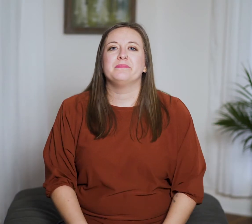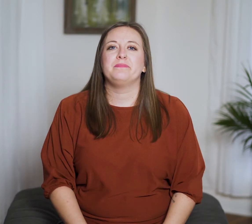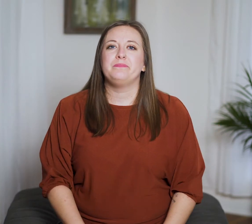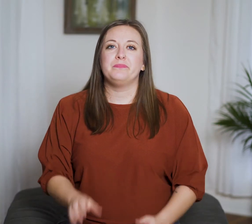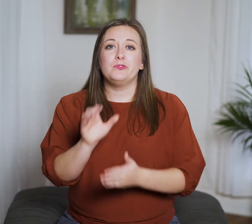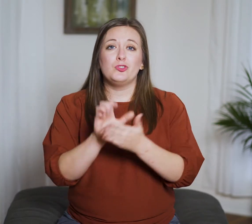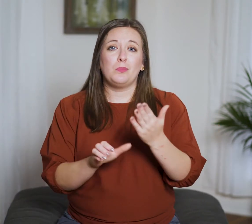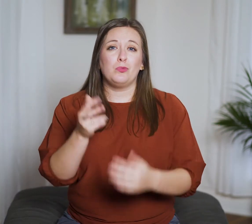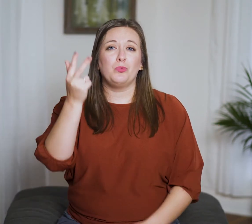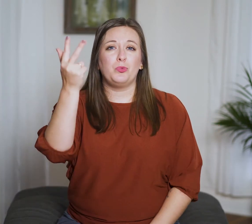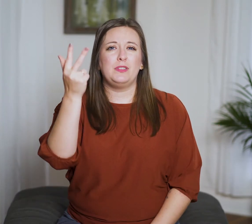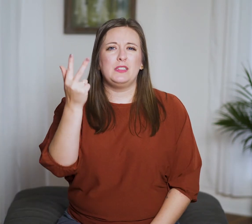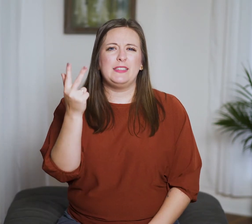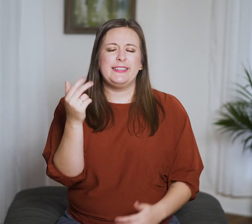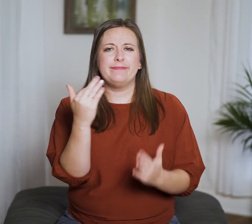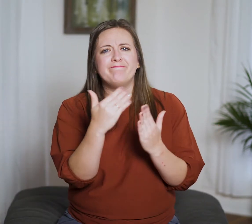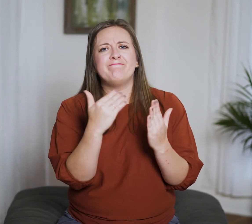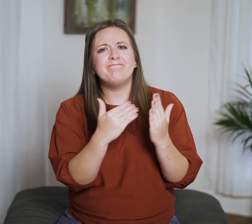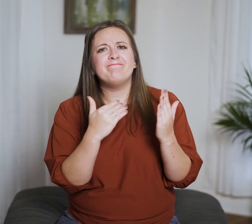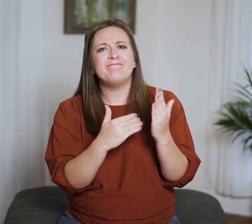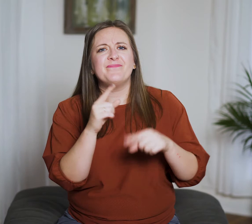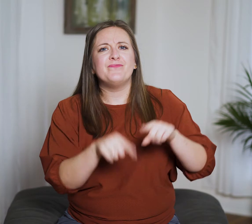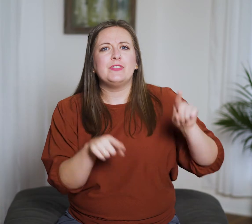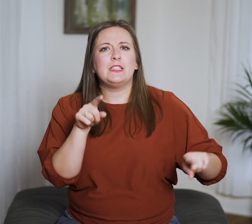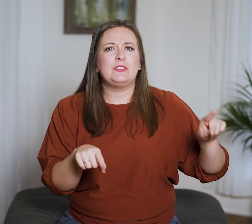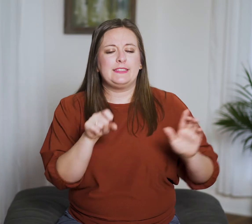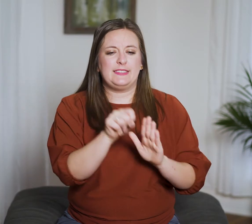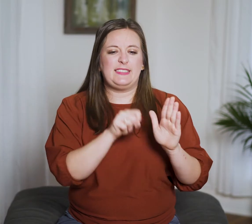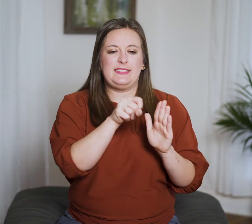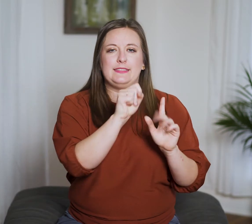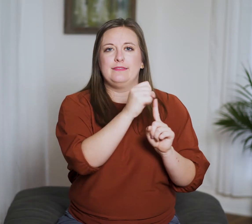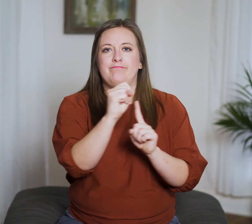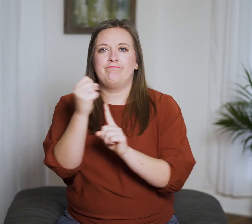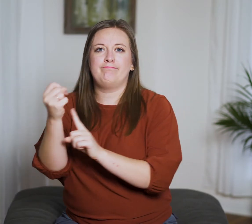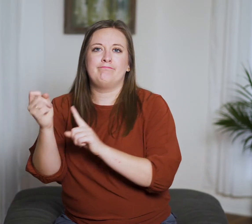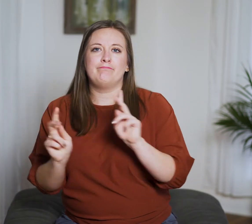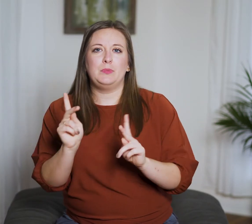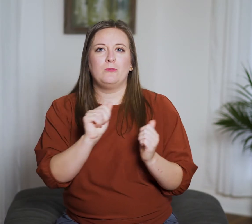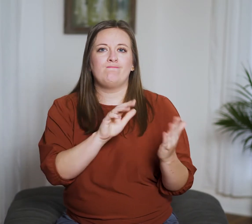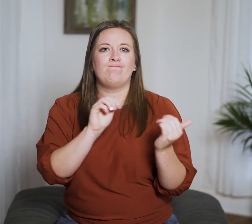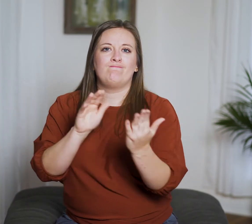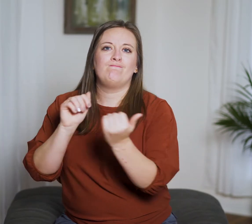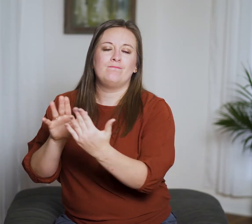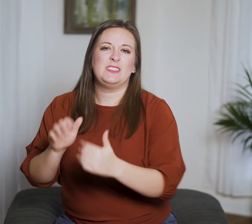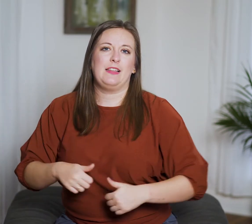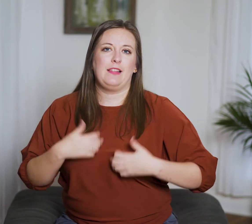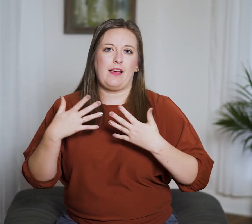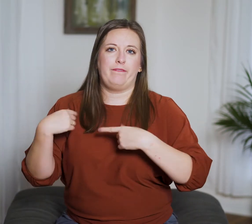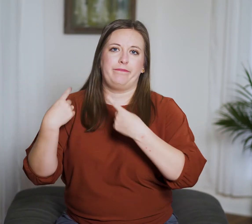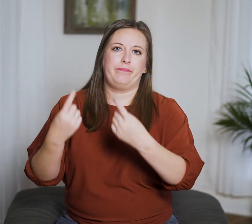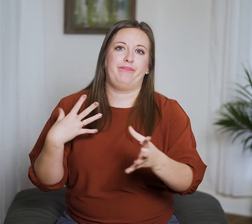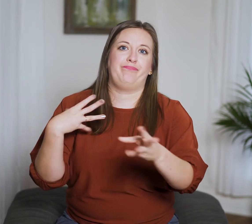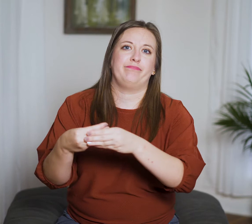In chapter 3, he lists various seasons people encounter in life.